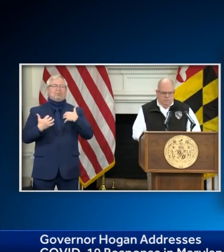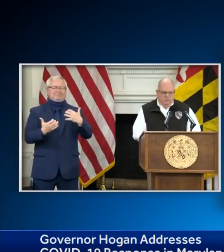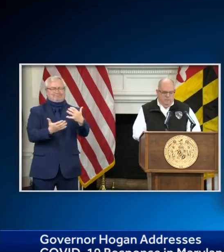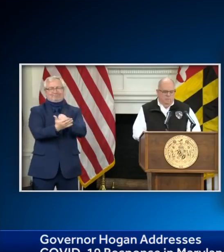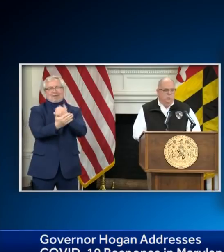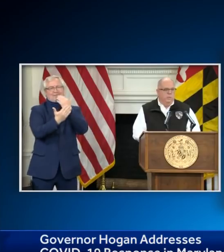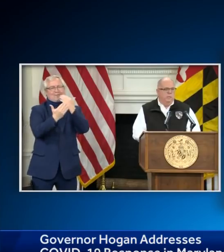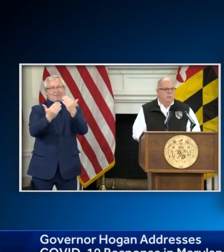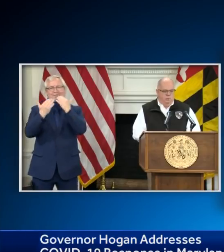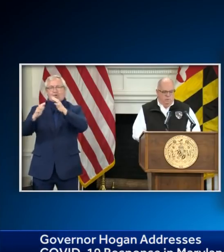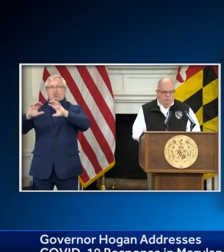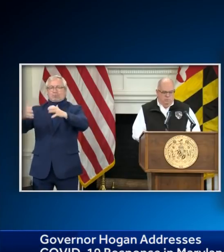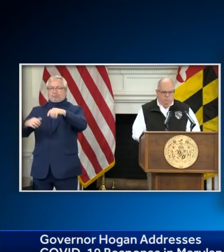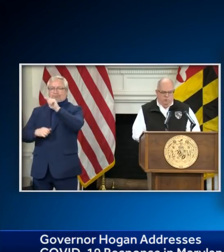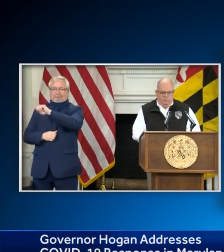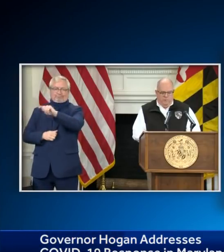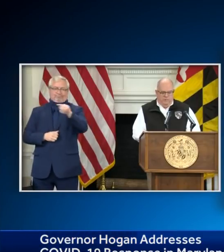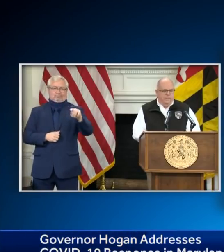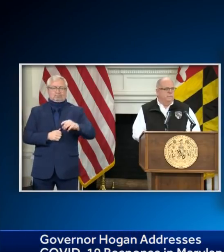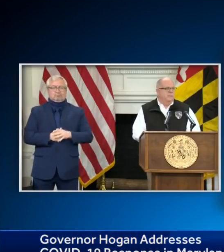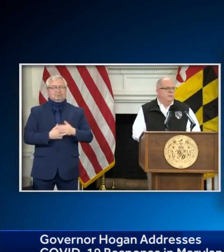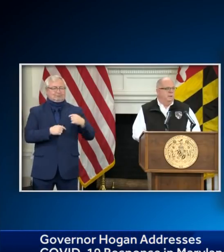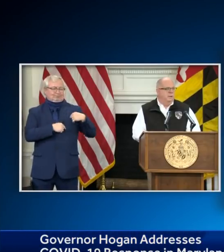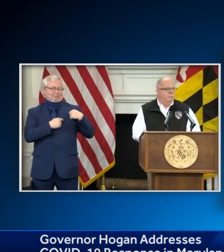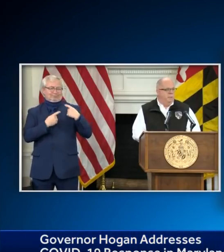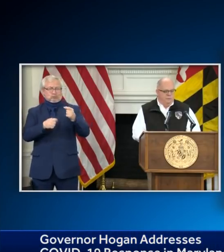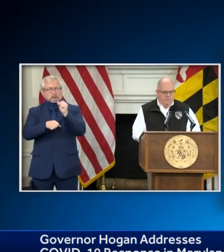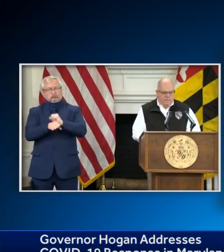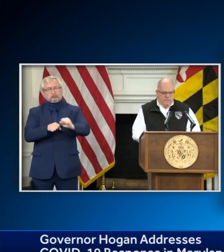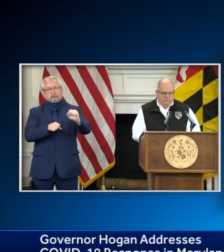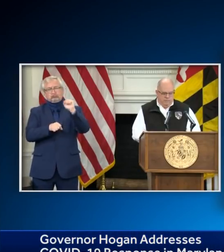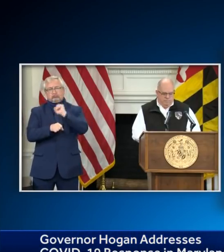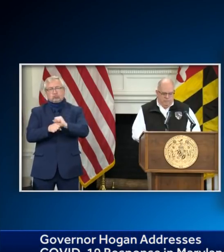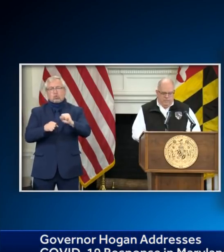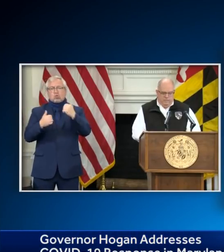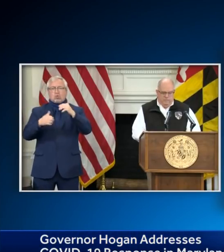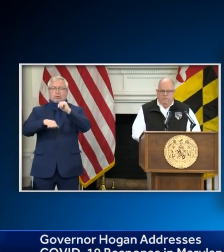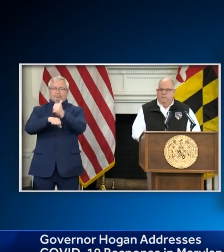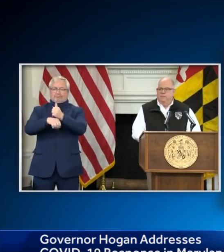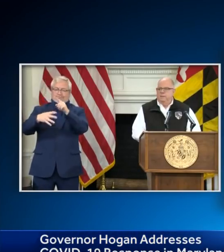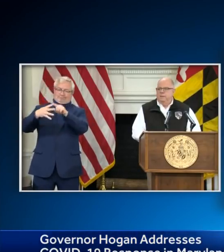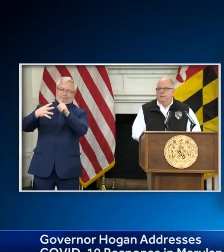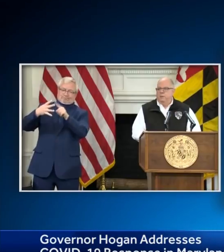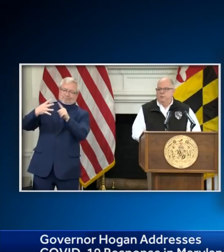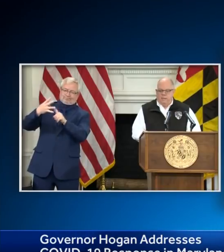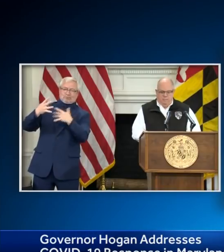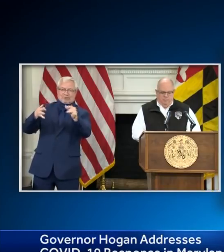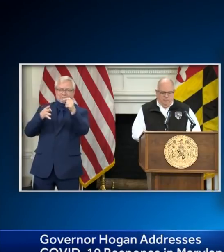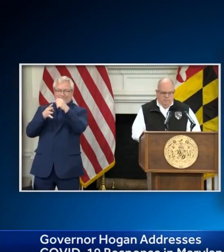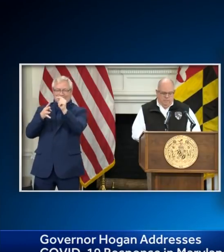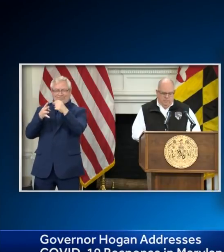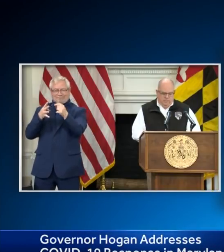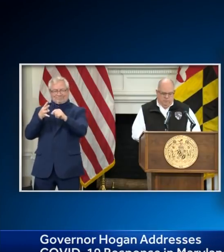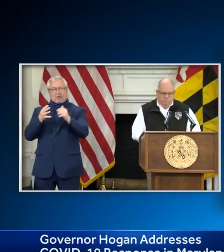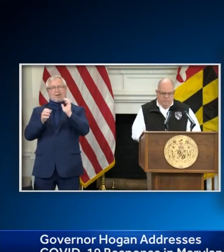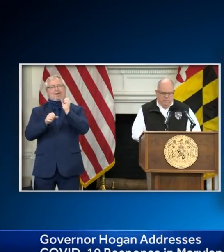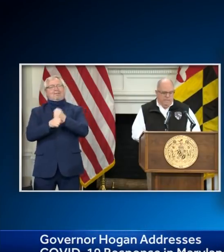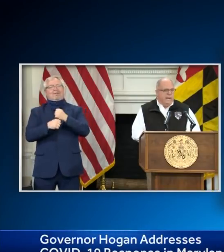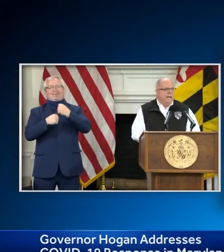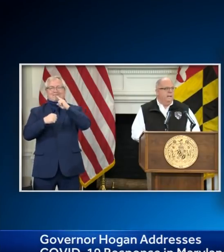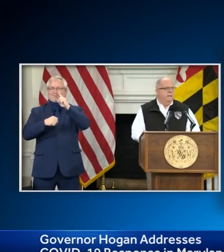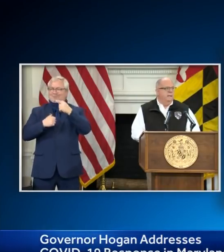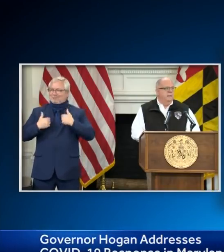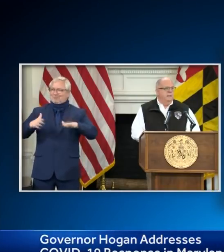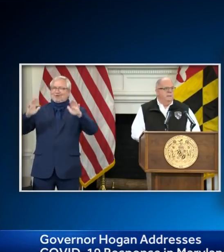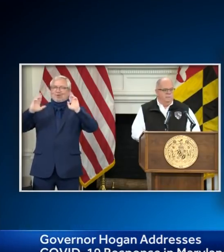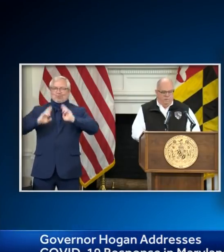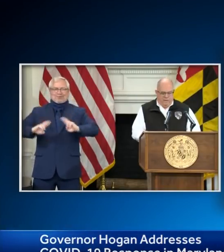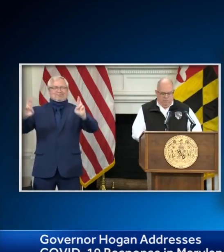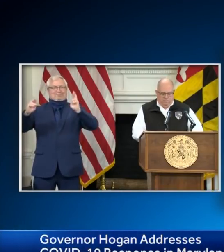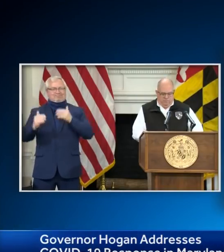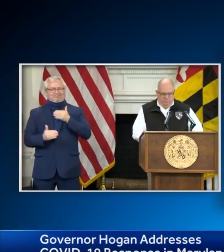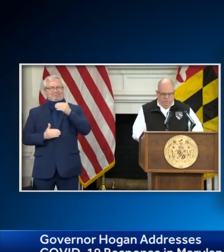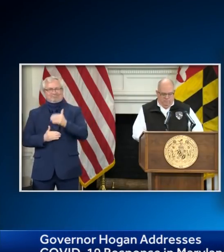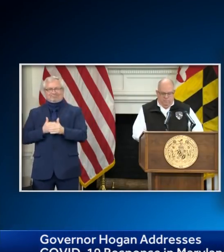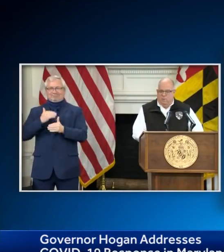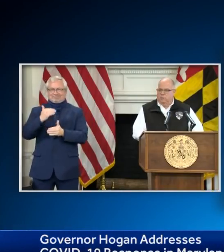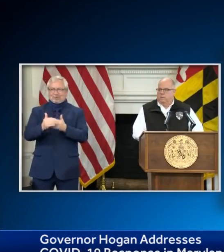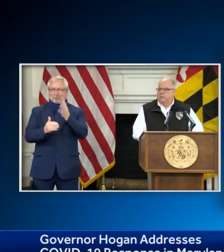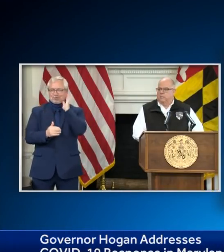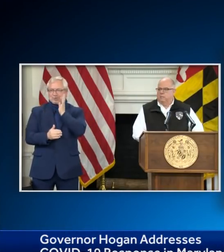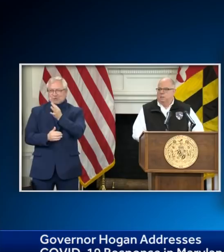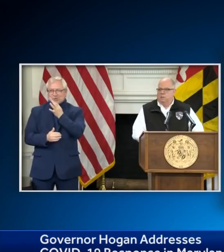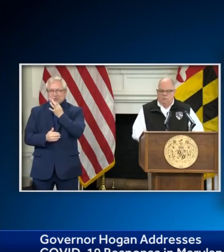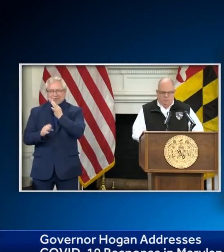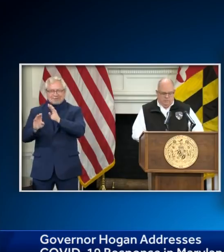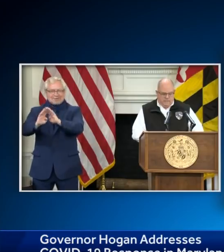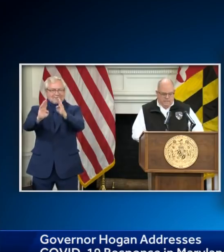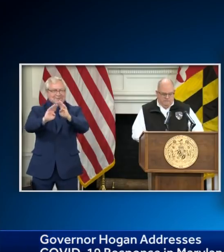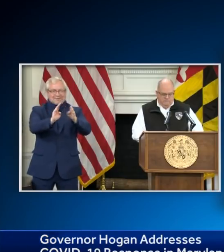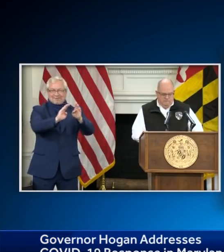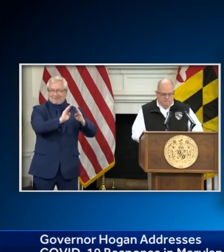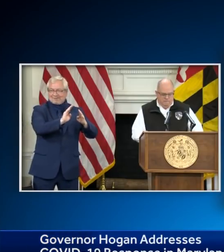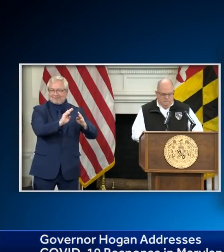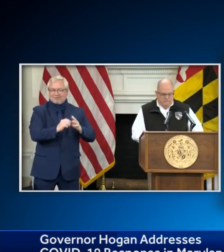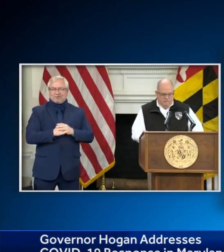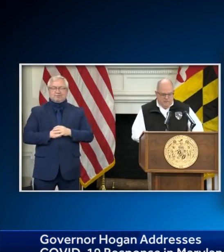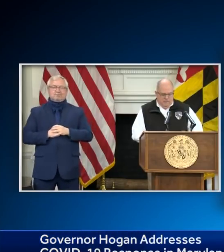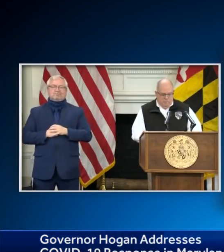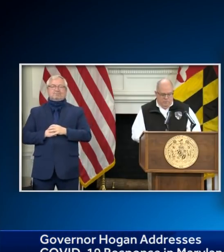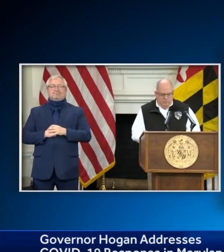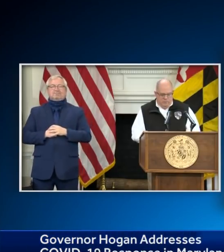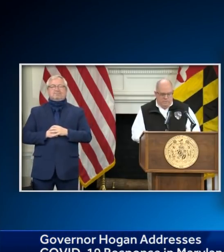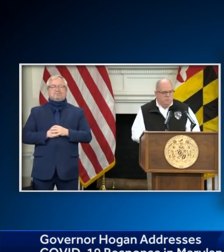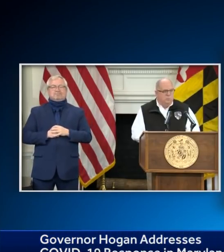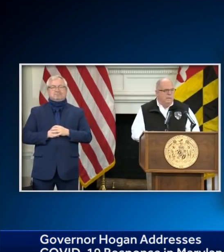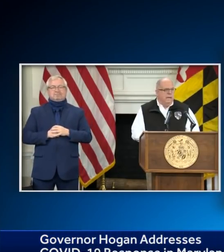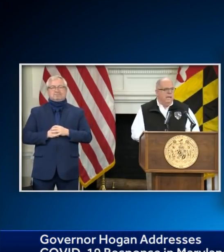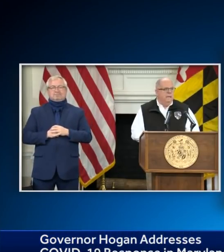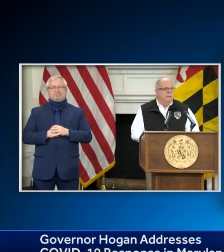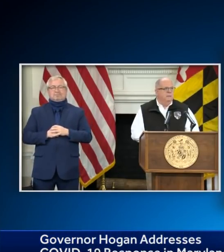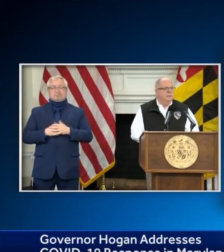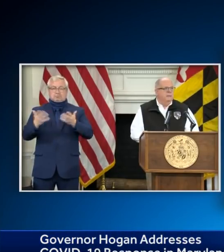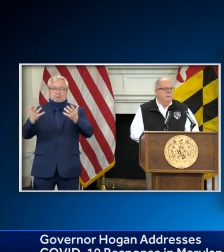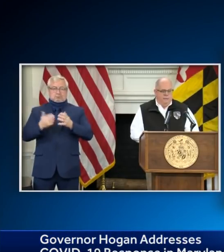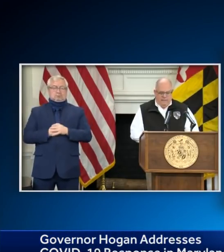I WANT TO THANK OUR ENTIRE TEAM FOR WORKING SO HARD AND MAKING SO MUCH PROGRESS PUTTING ALL OF THESE NECESSARY BUILDING BLOCKS IN PRINT -- IN PLACE TO HELP US BETTER ATTACK THIS VIRUS FROM